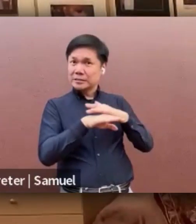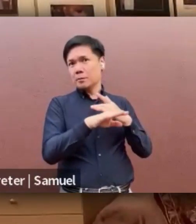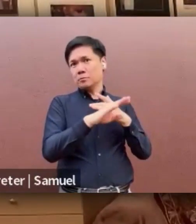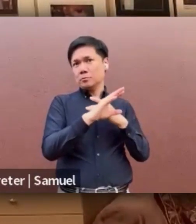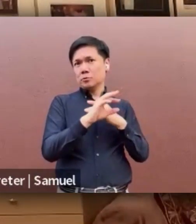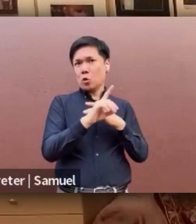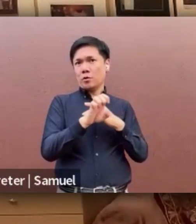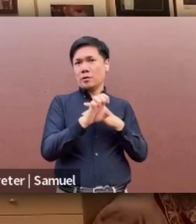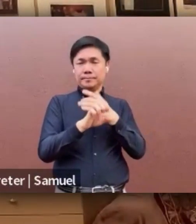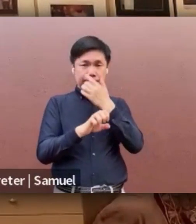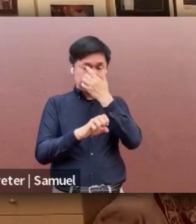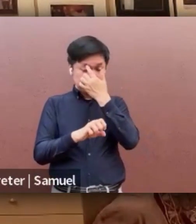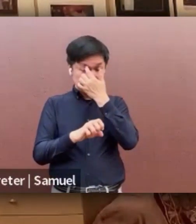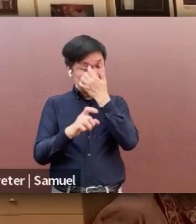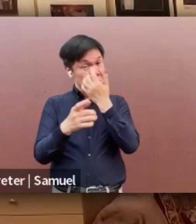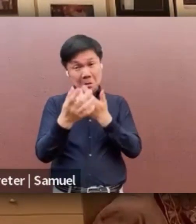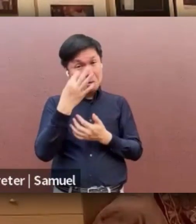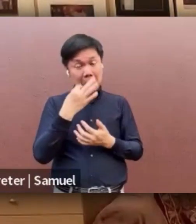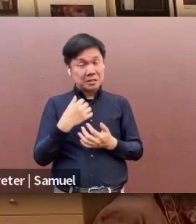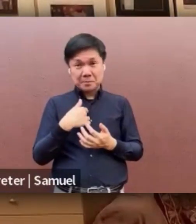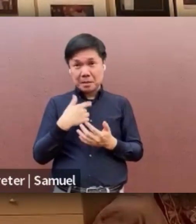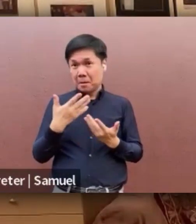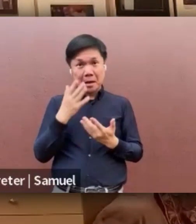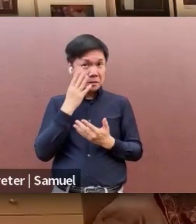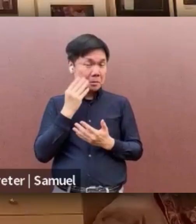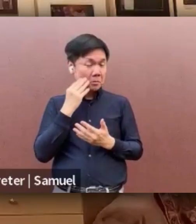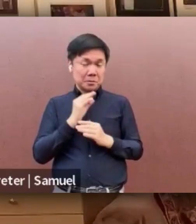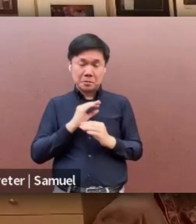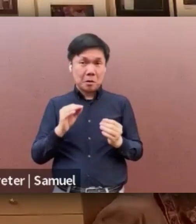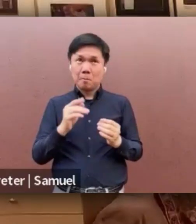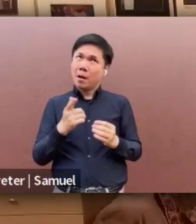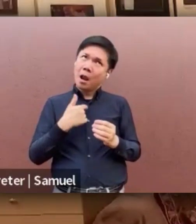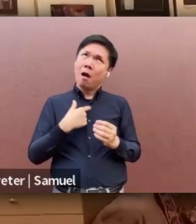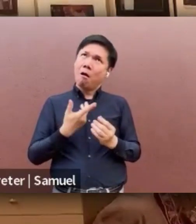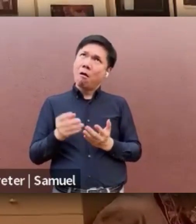I do not have personal experience with that, but now that we brought this up in conversation, it's